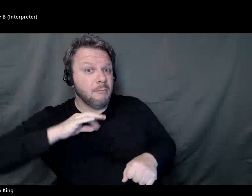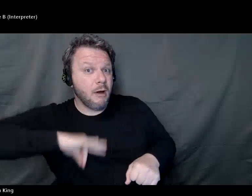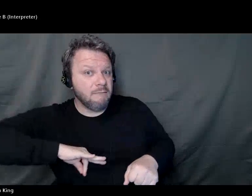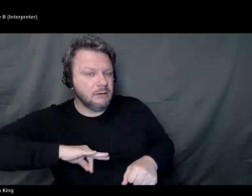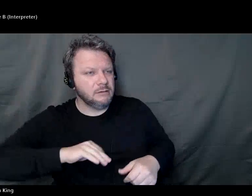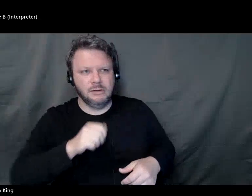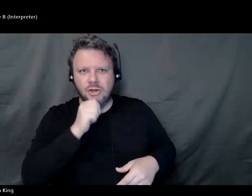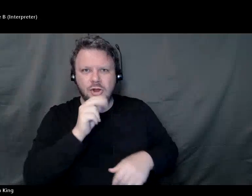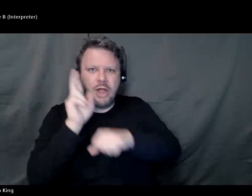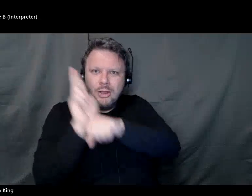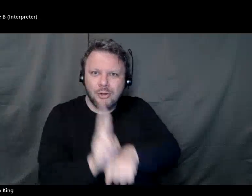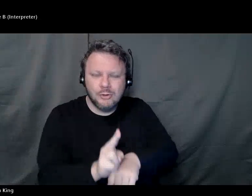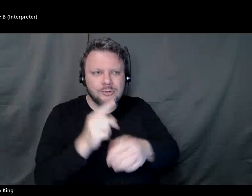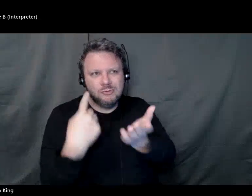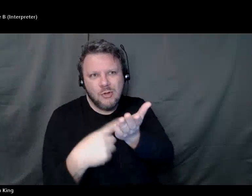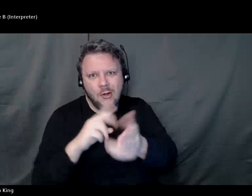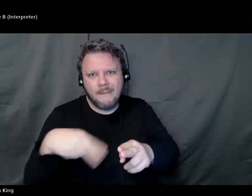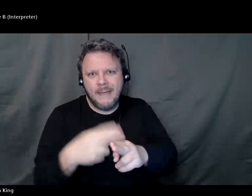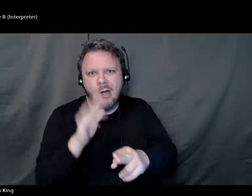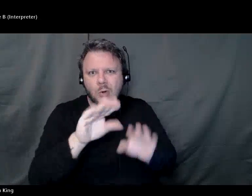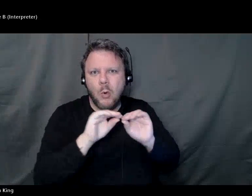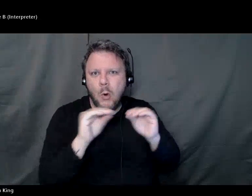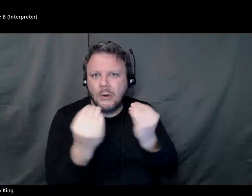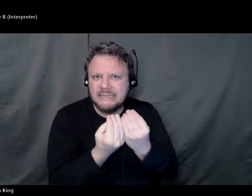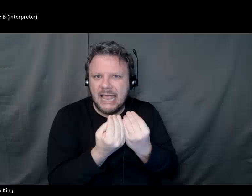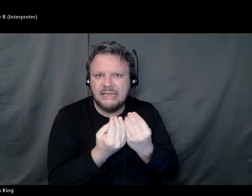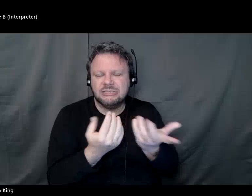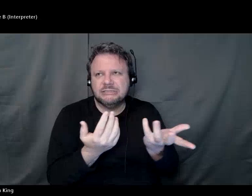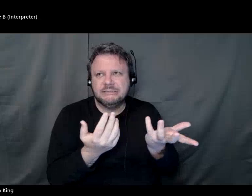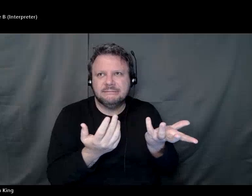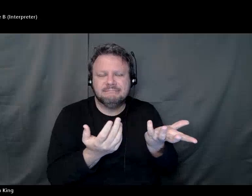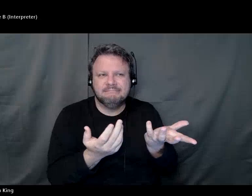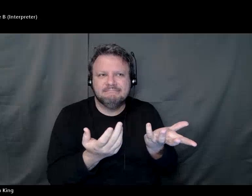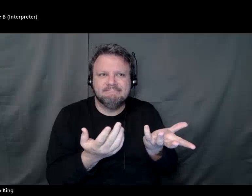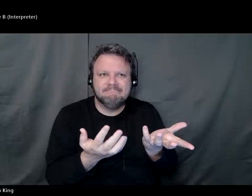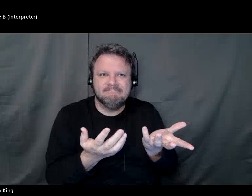you're not used to talking about your organization in those in that frame,